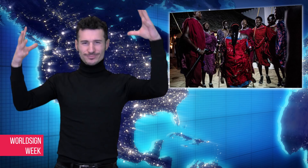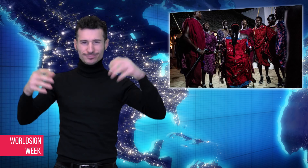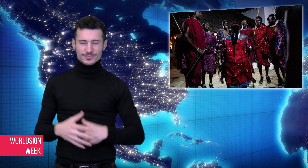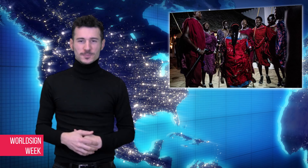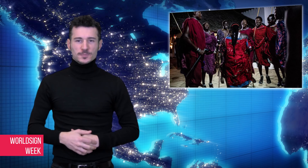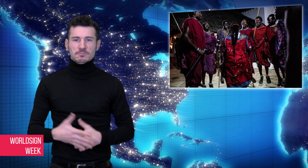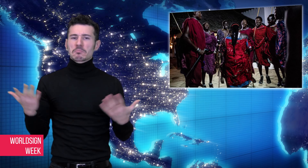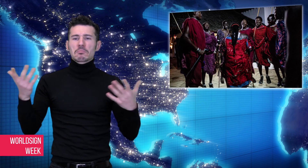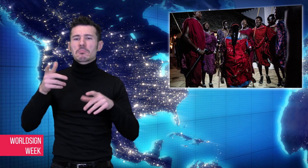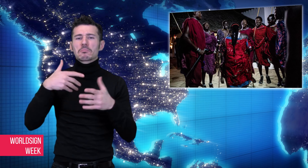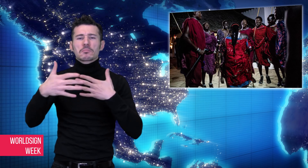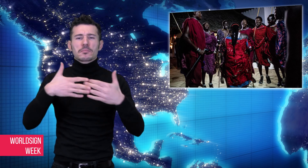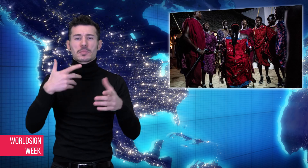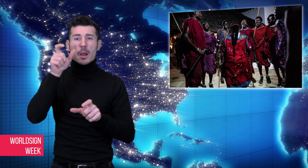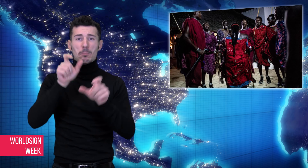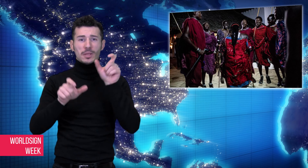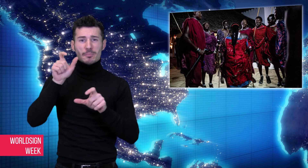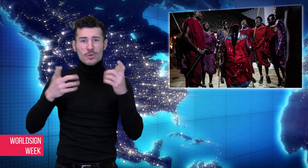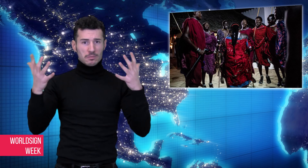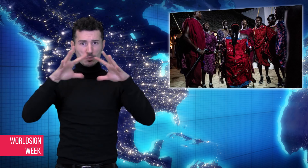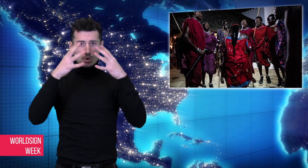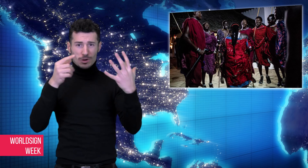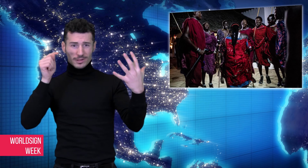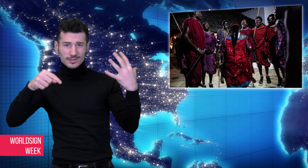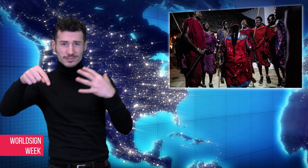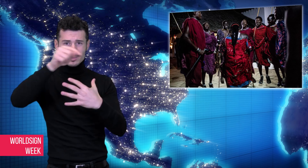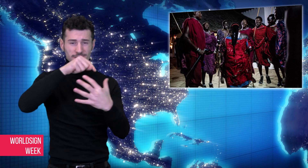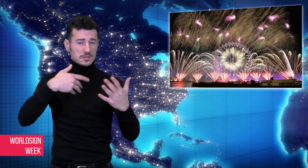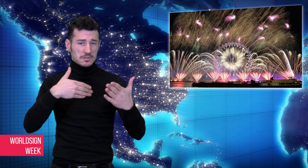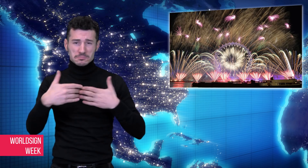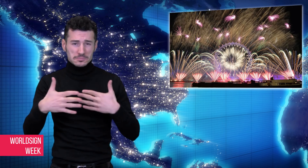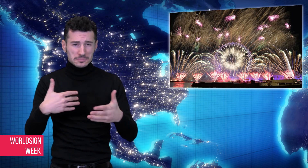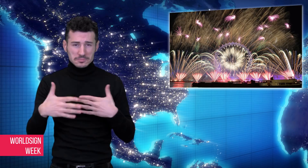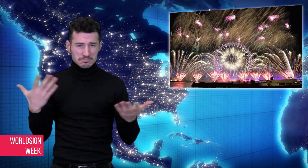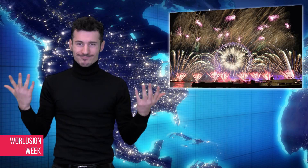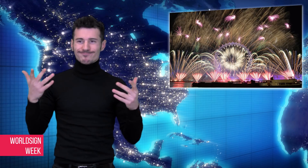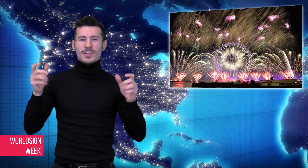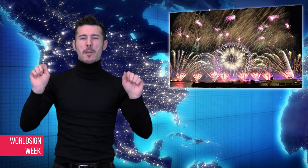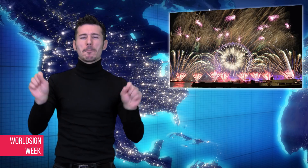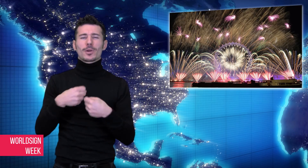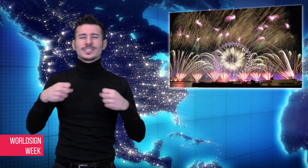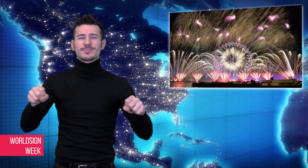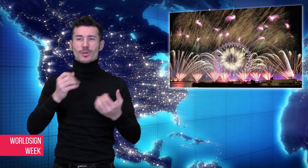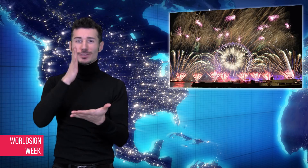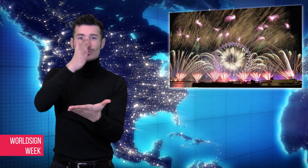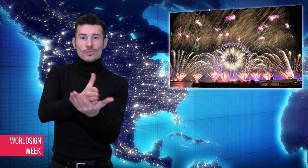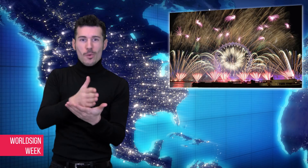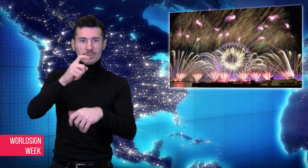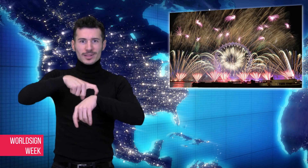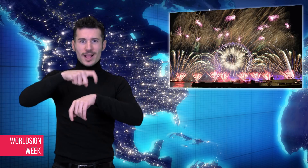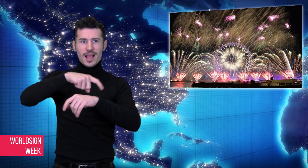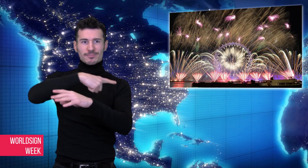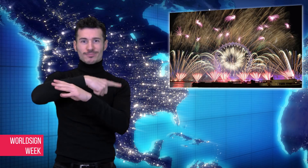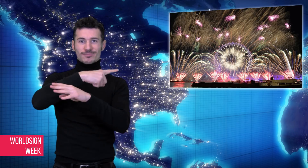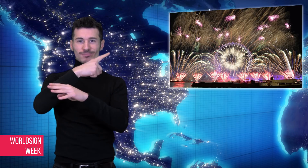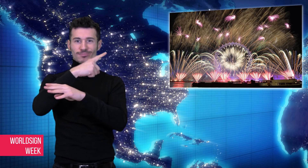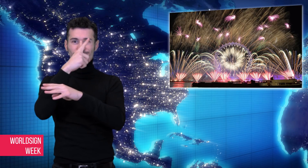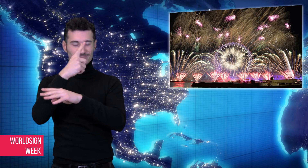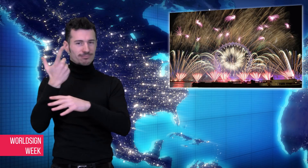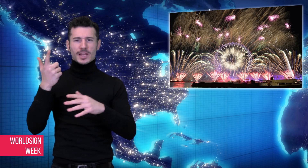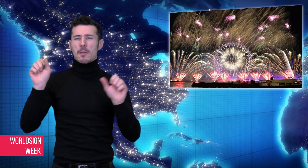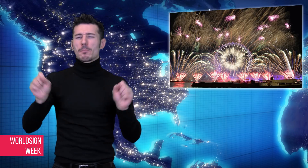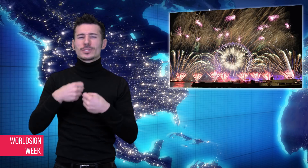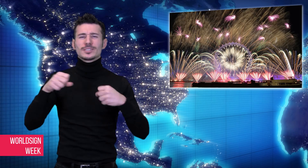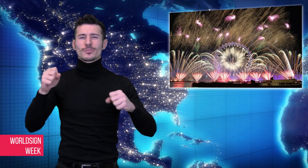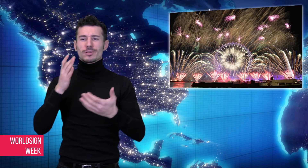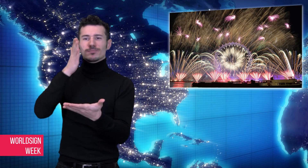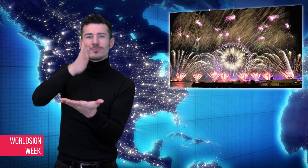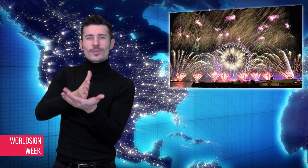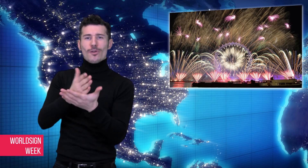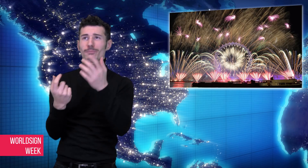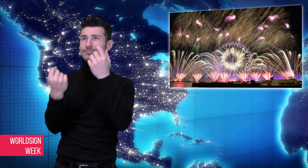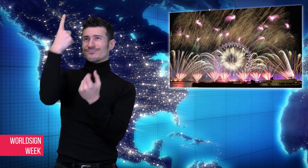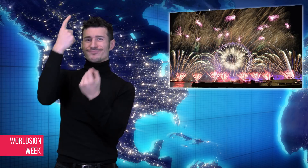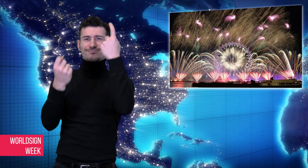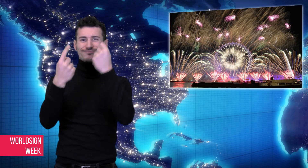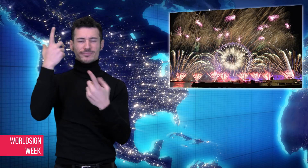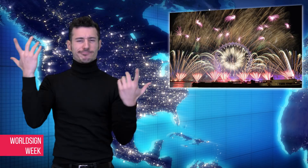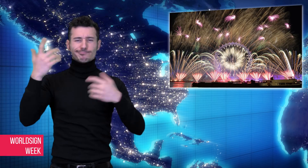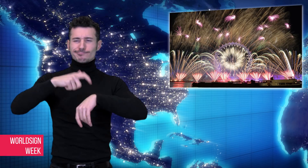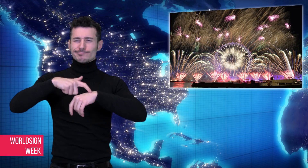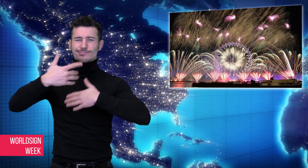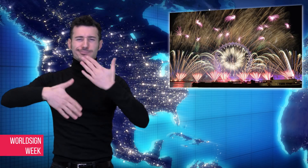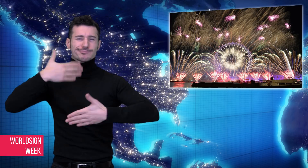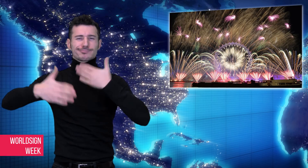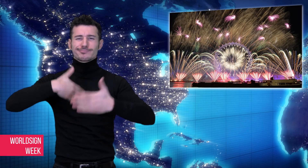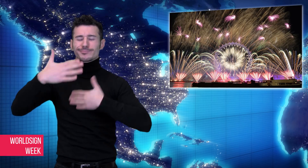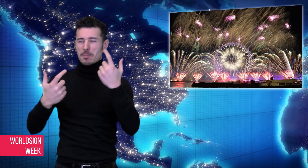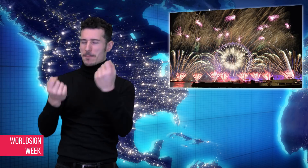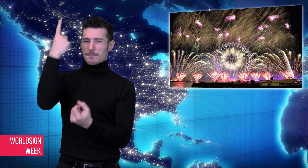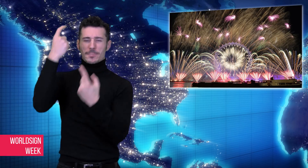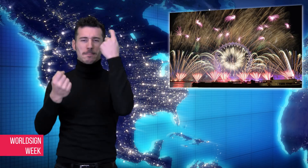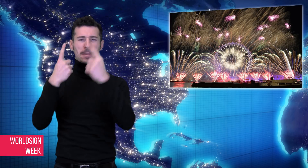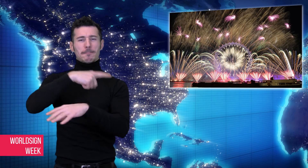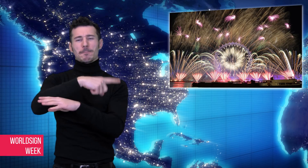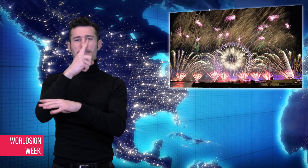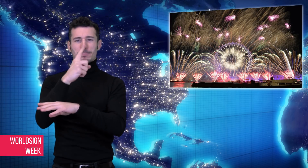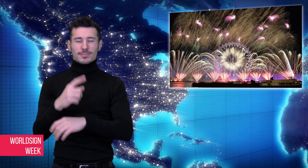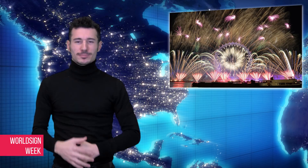stopping the clock or fireworks!